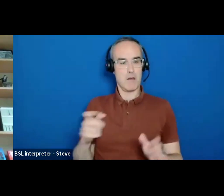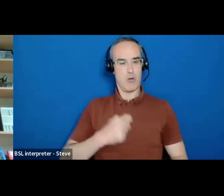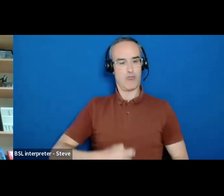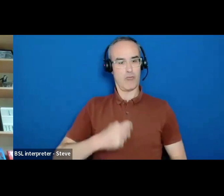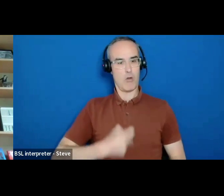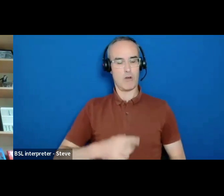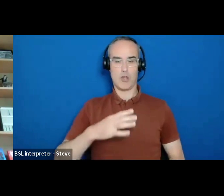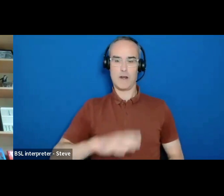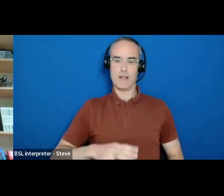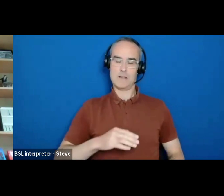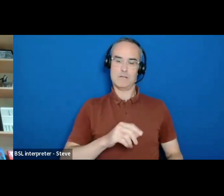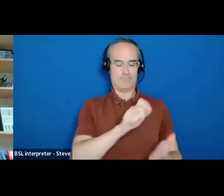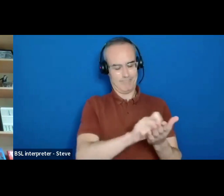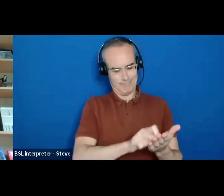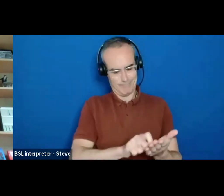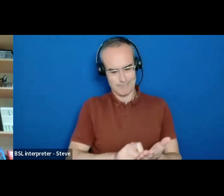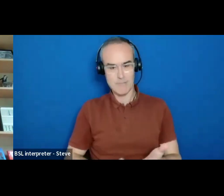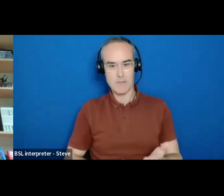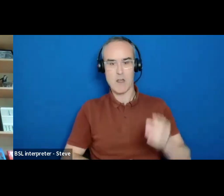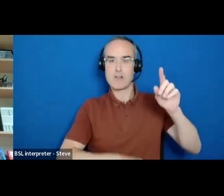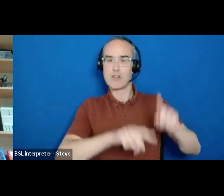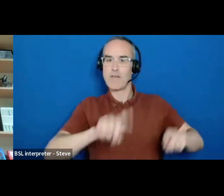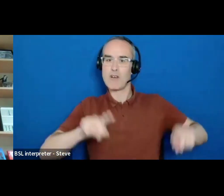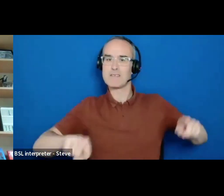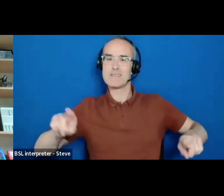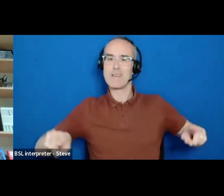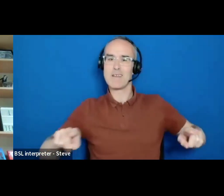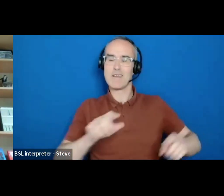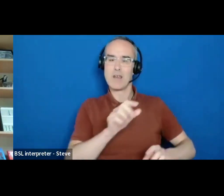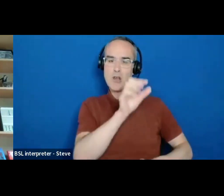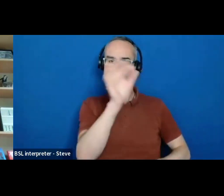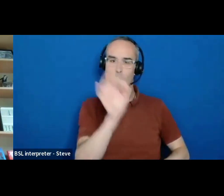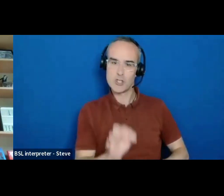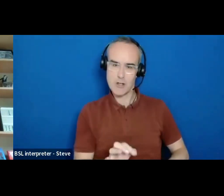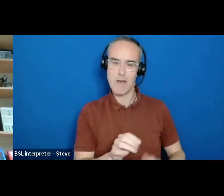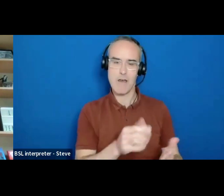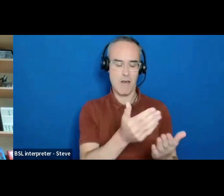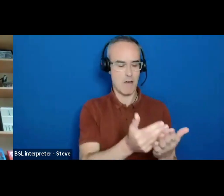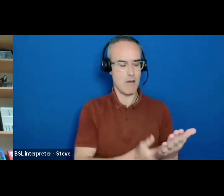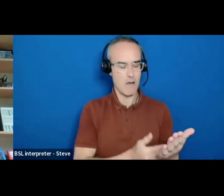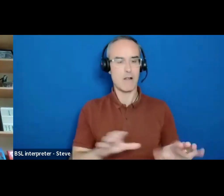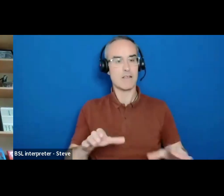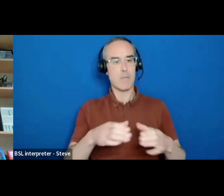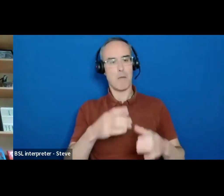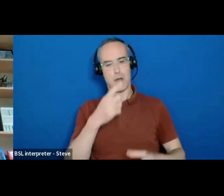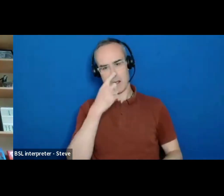you need to fill in. And departments can see the percentage of people that fill in particular questions.